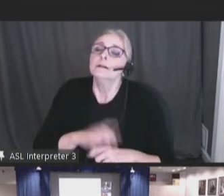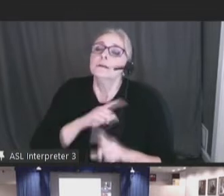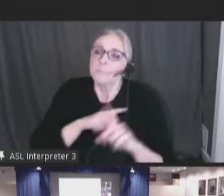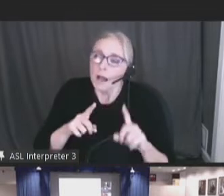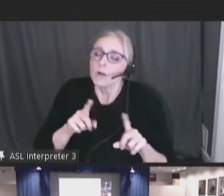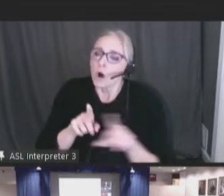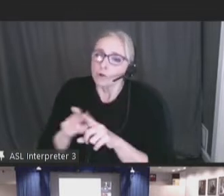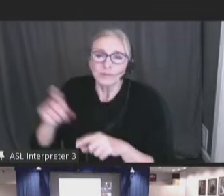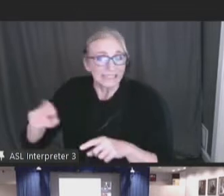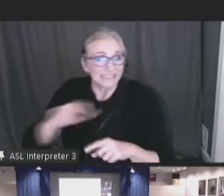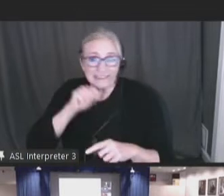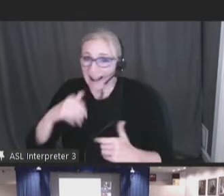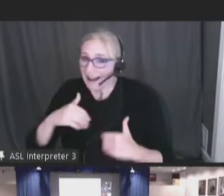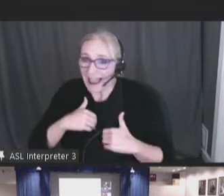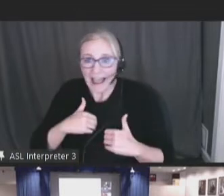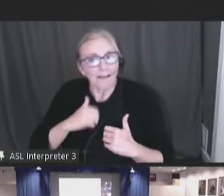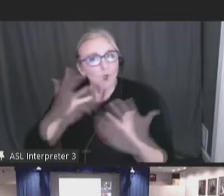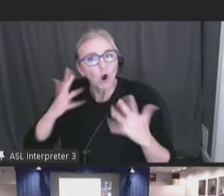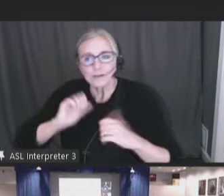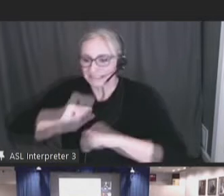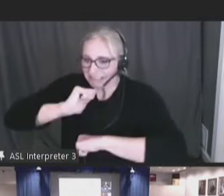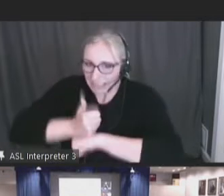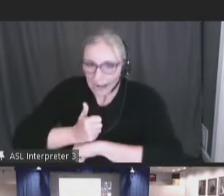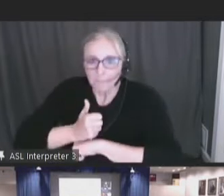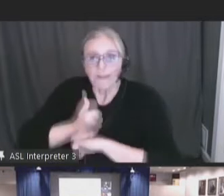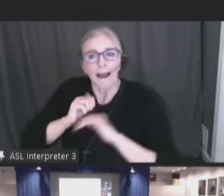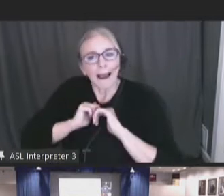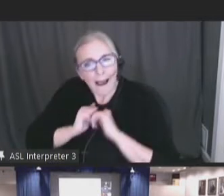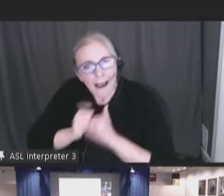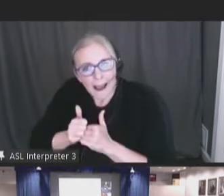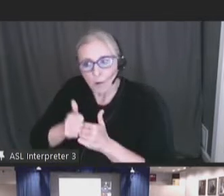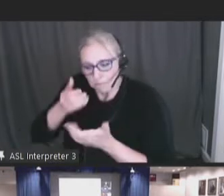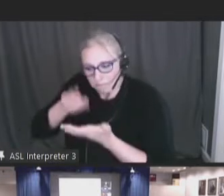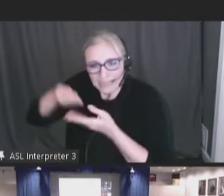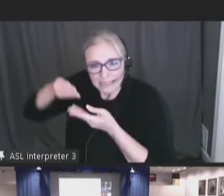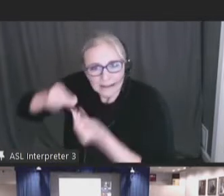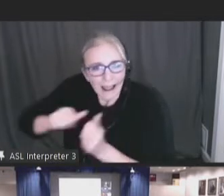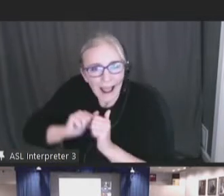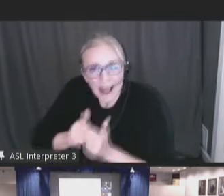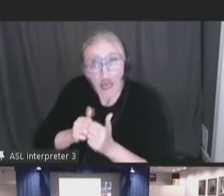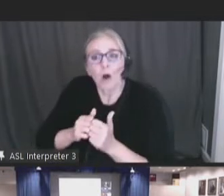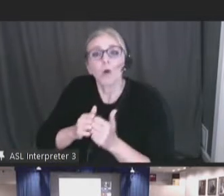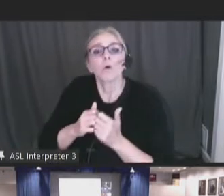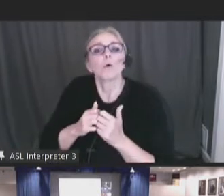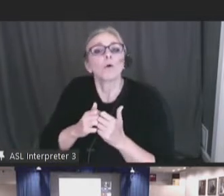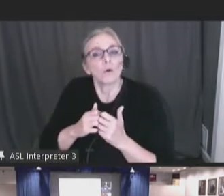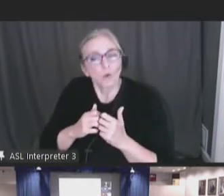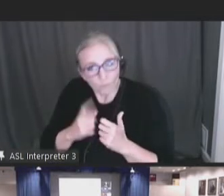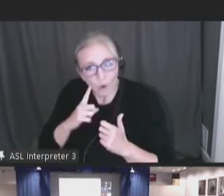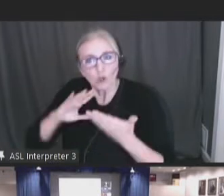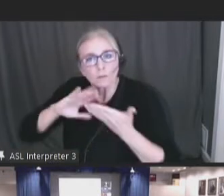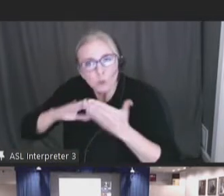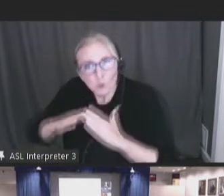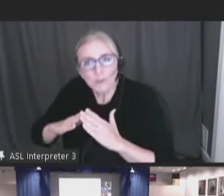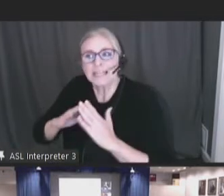have an infrastructure funding model or capacity for, a community-based response to the pandemic.